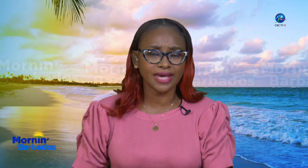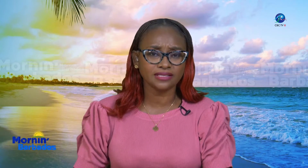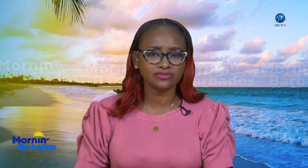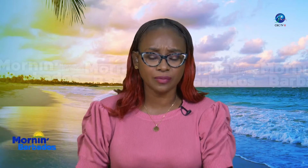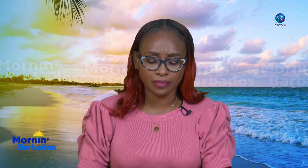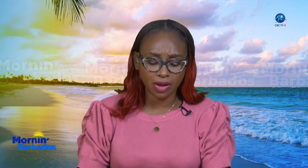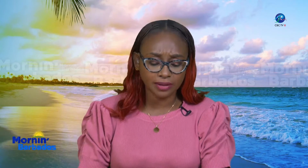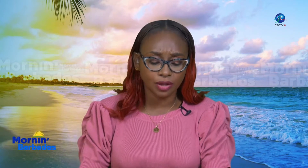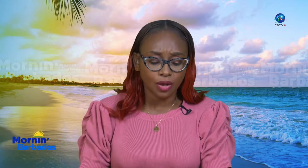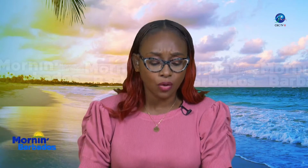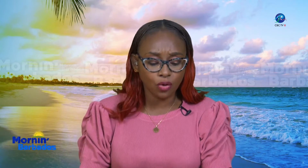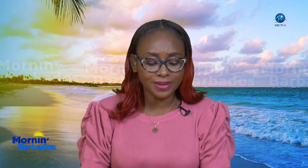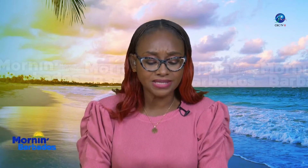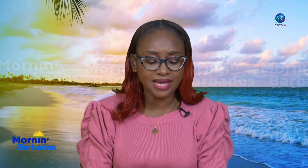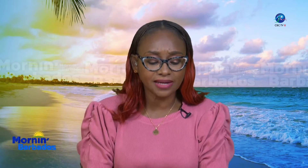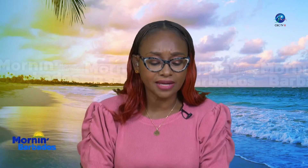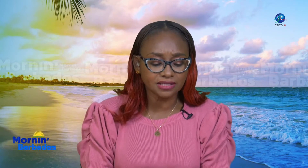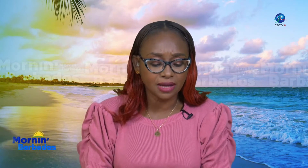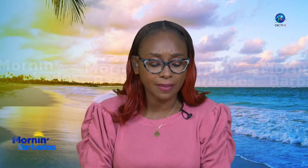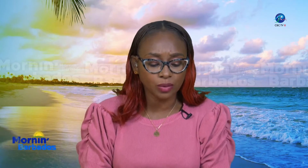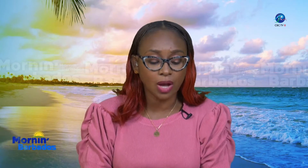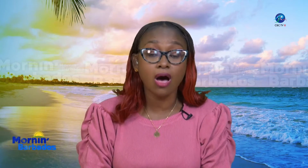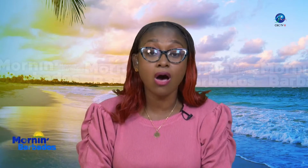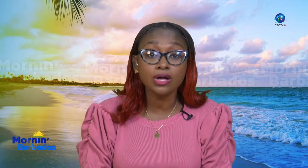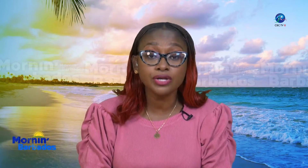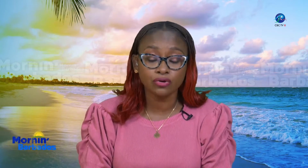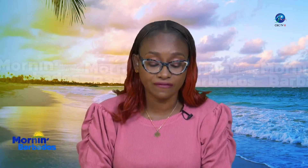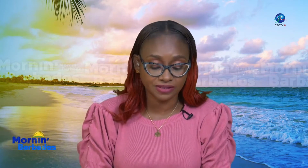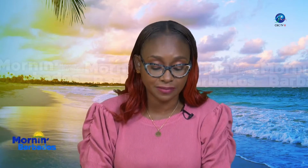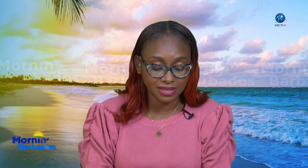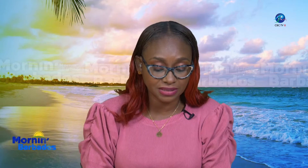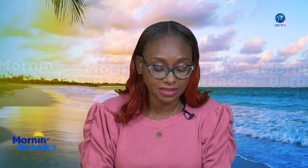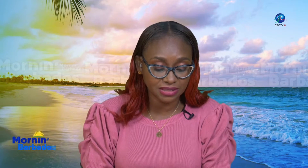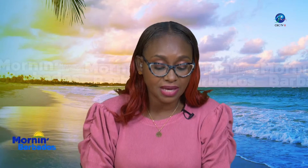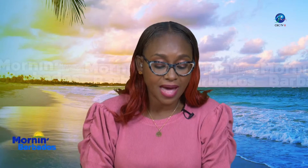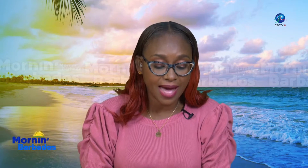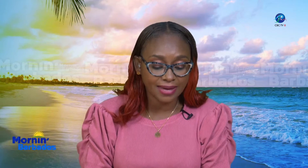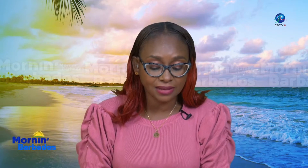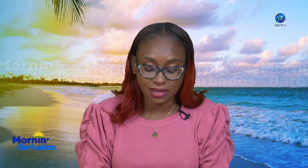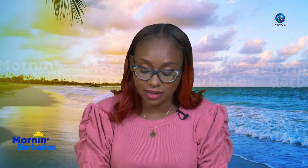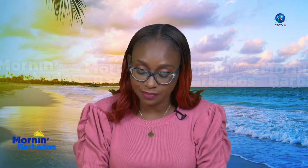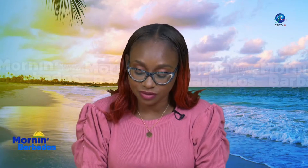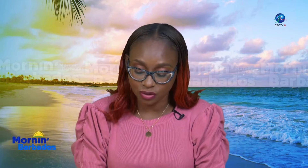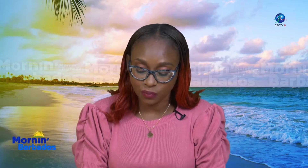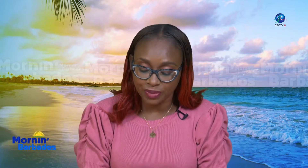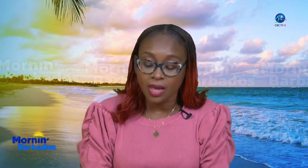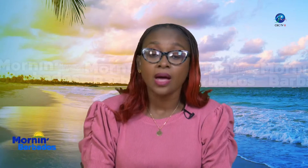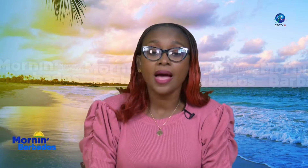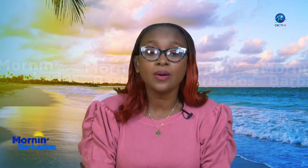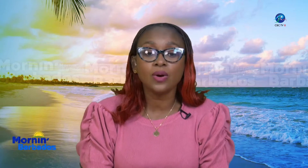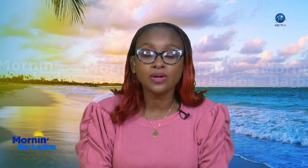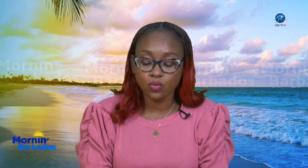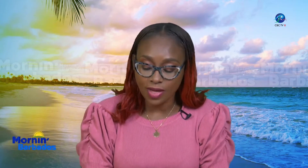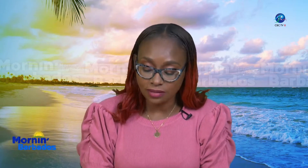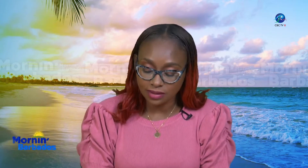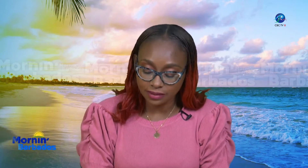guests from abroad who'll be telling us about audio visibility and calypso i want to welcome